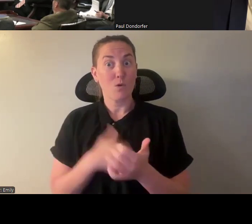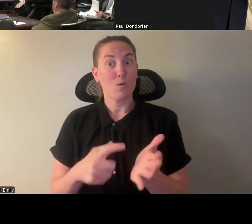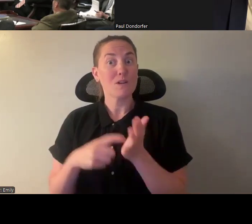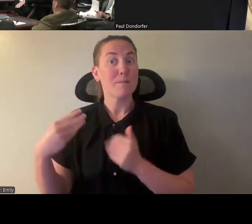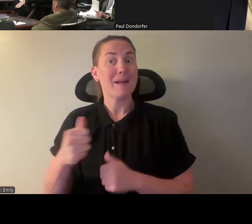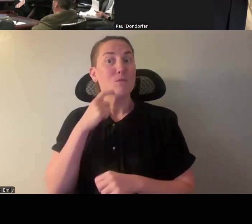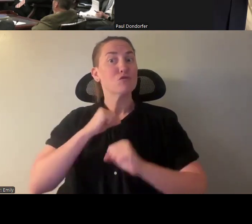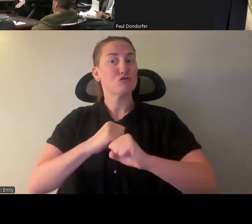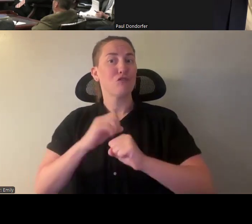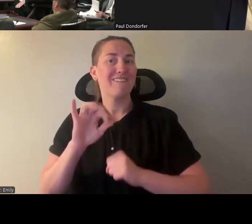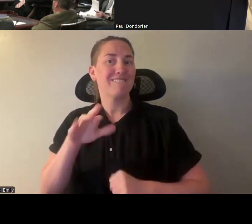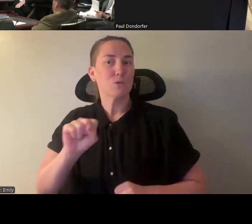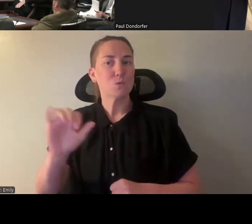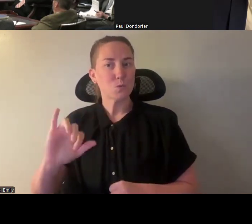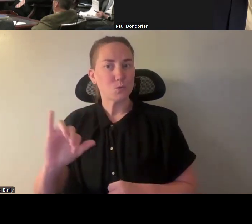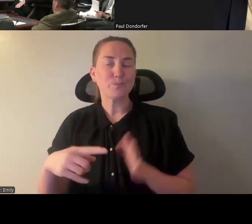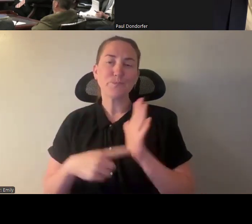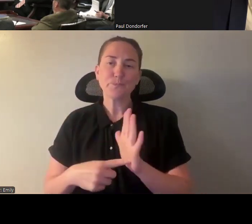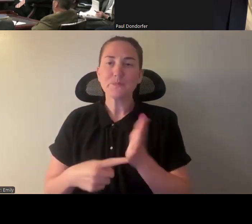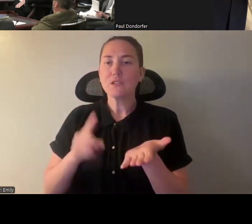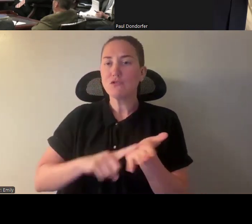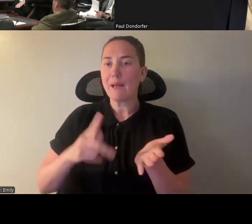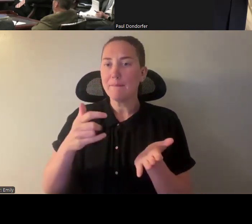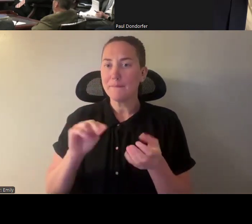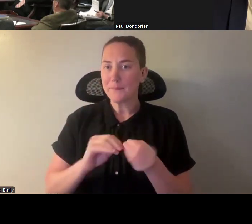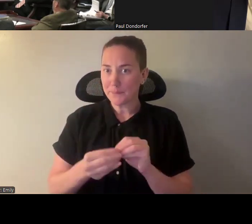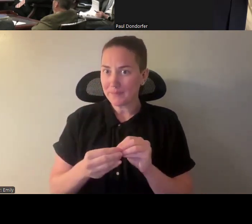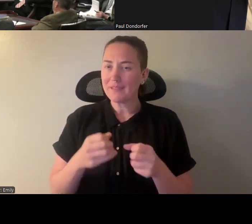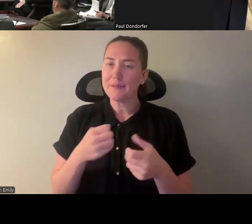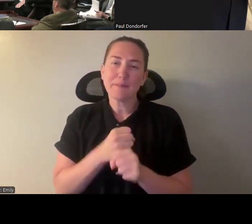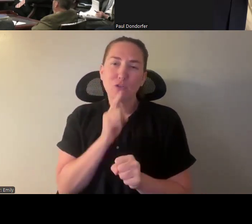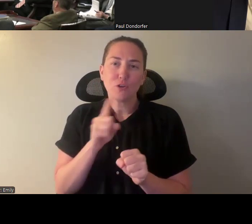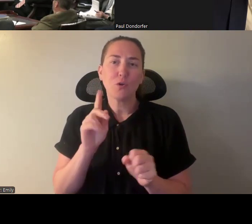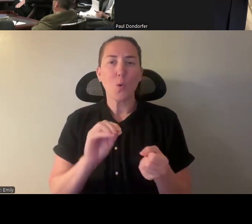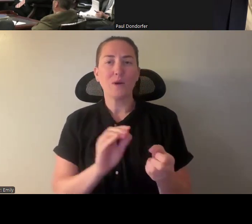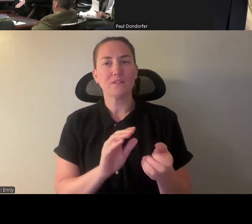features such as um checking PIN numbers to make sure inmates aren't being manipulated Um we have